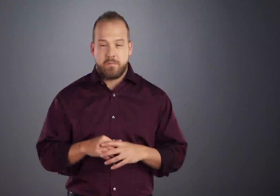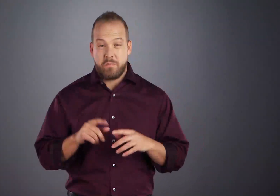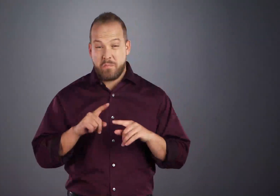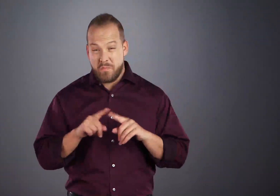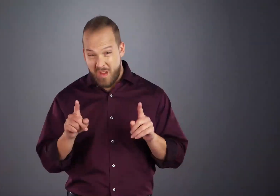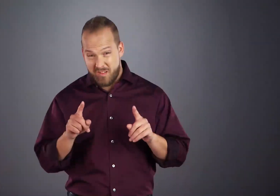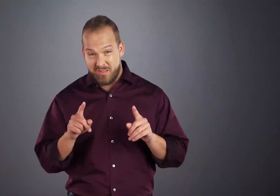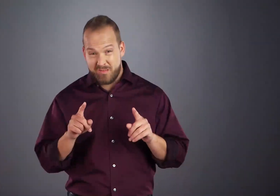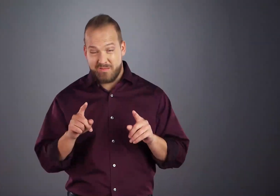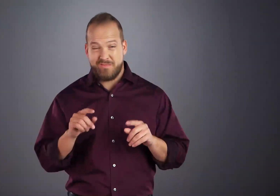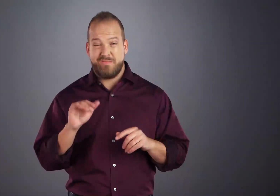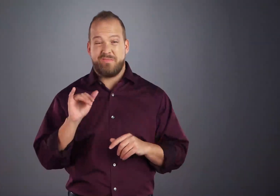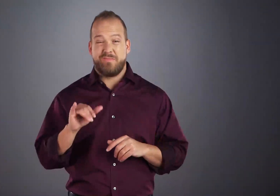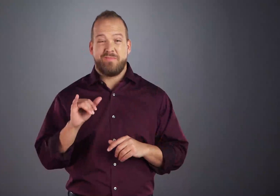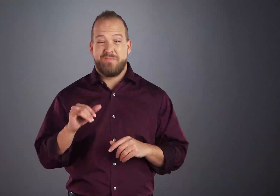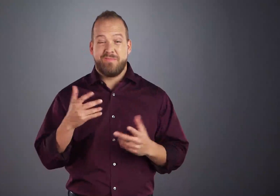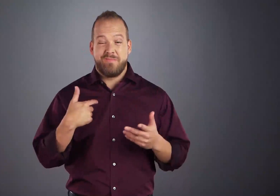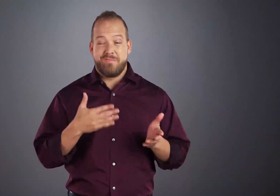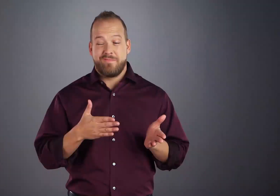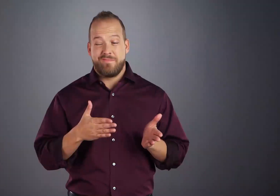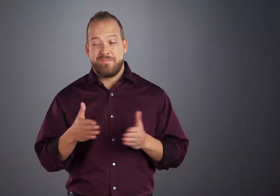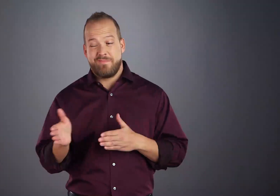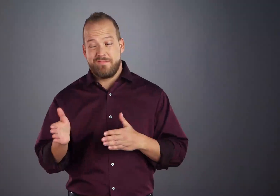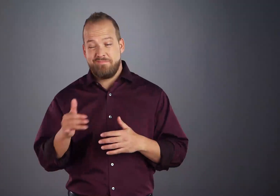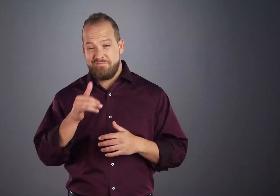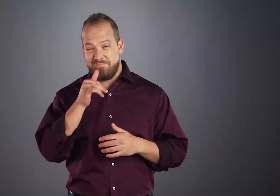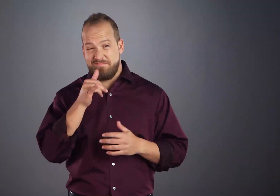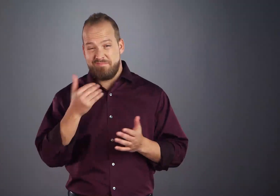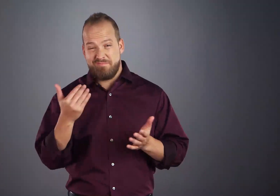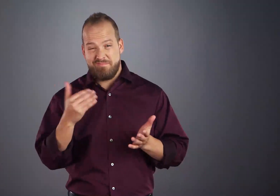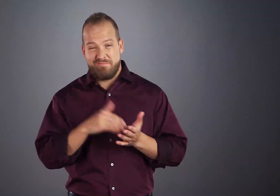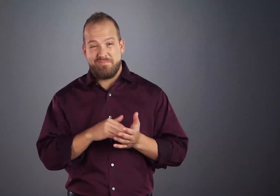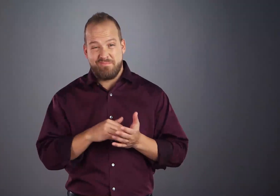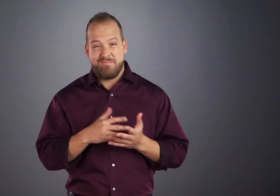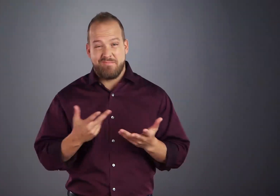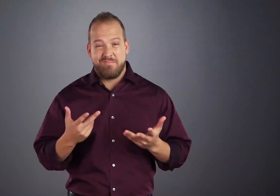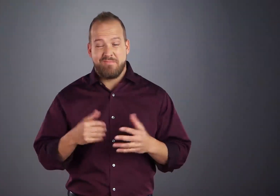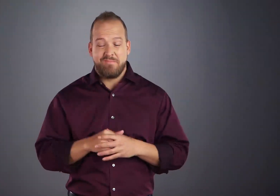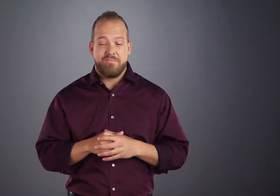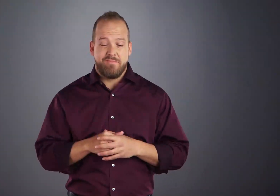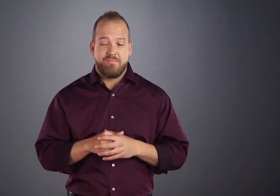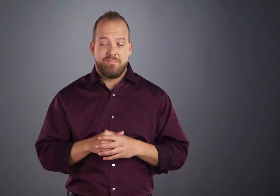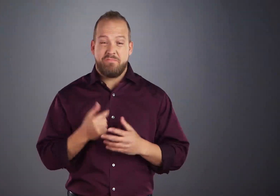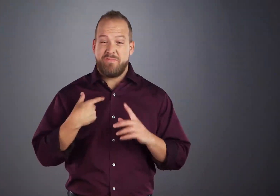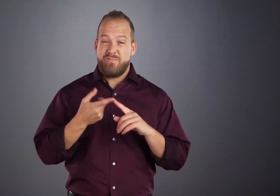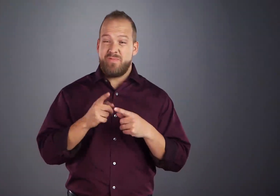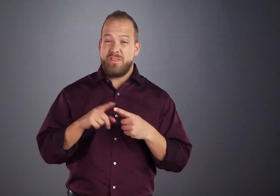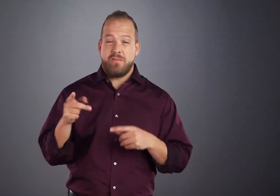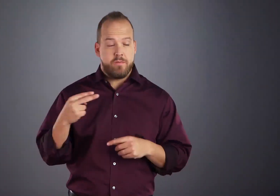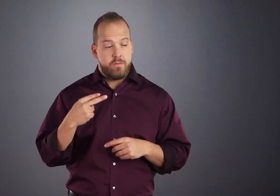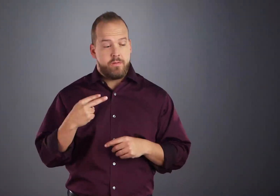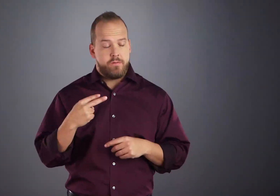But drinking caught up with me again and my generous friend had to let me go.